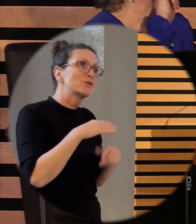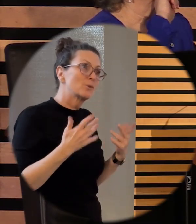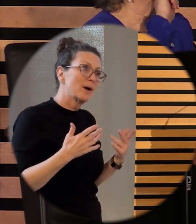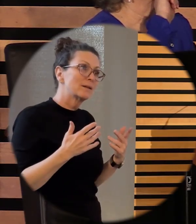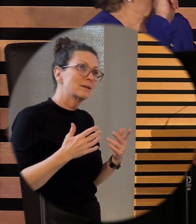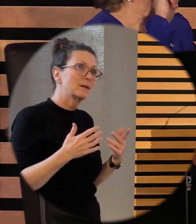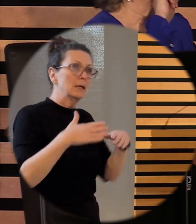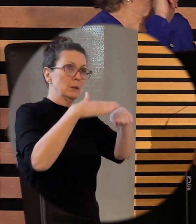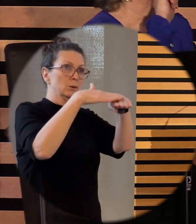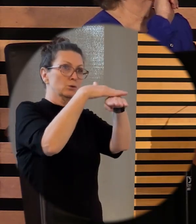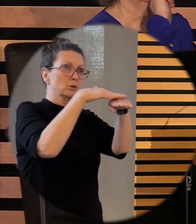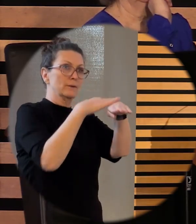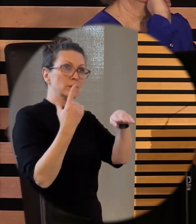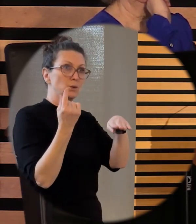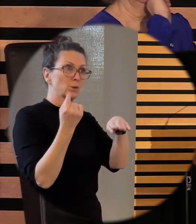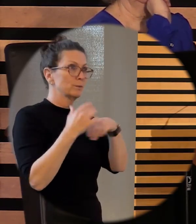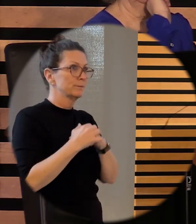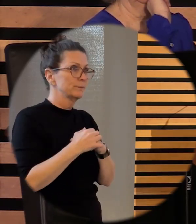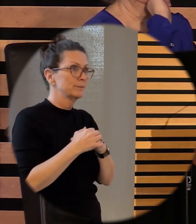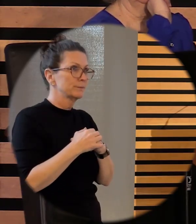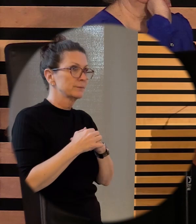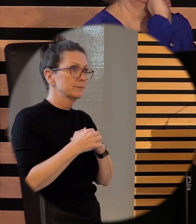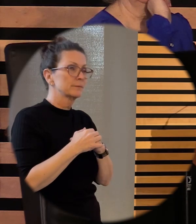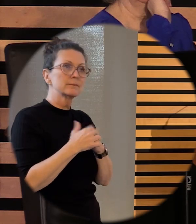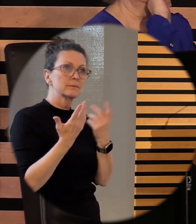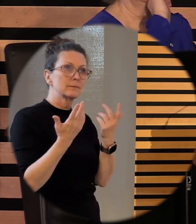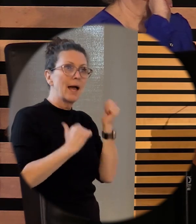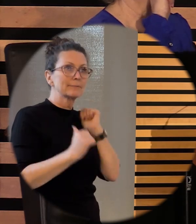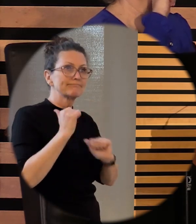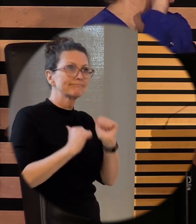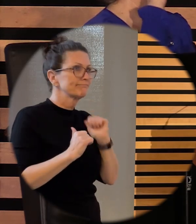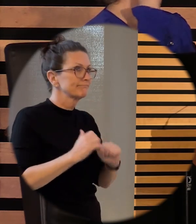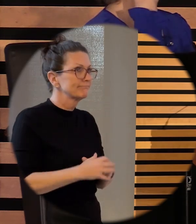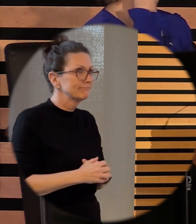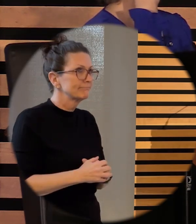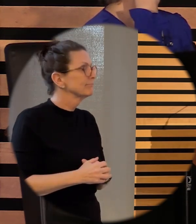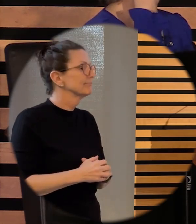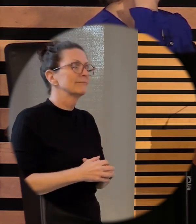the opening part of what bearing witness means. It is the act of putting yourself in the position